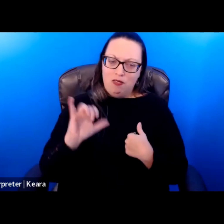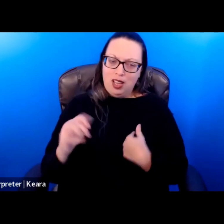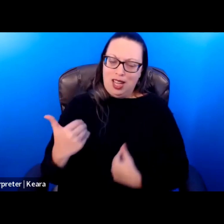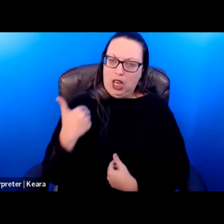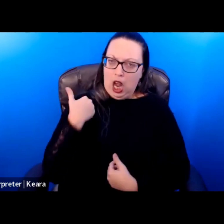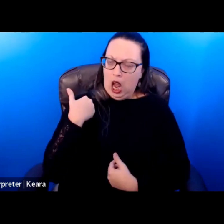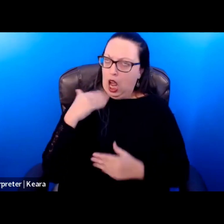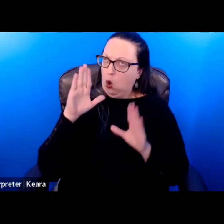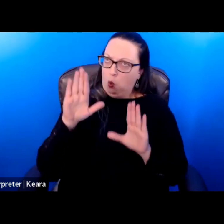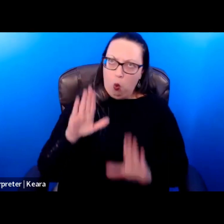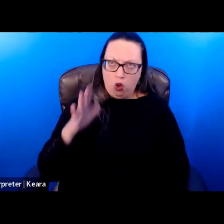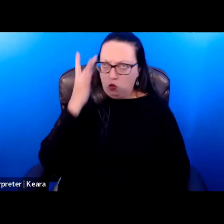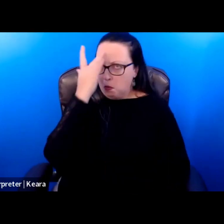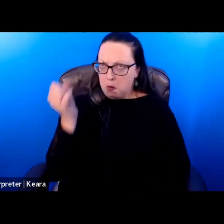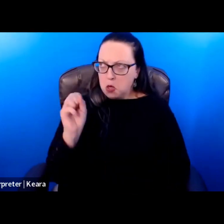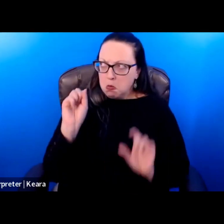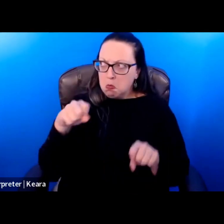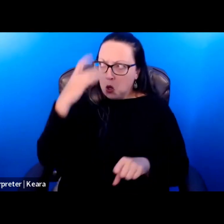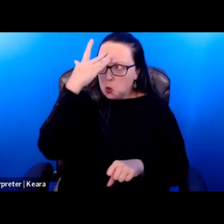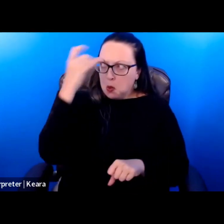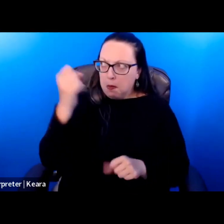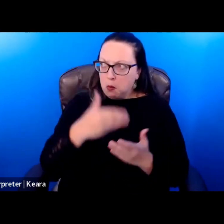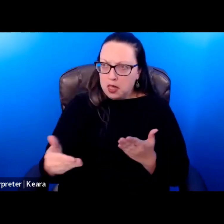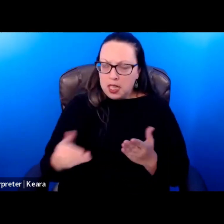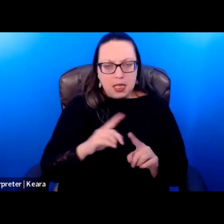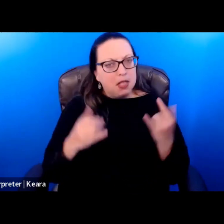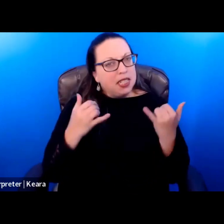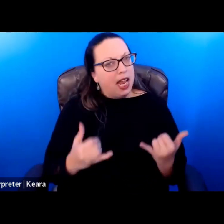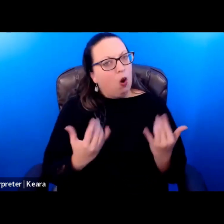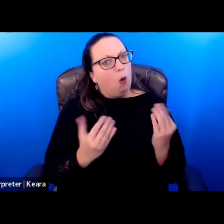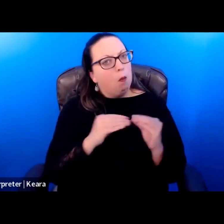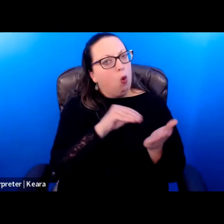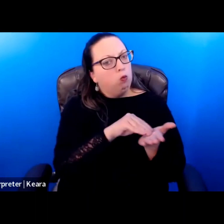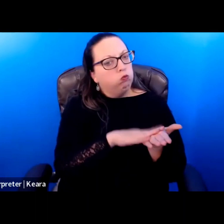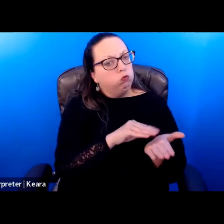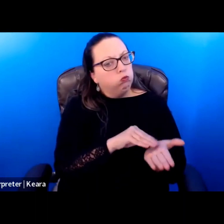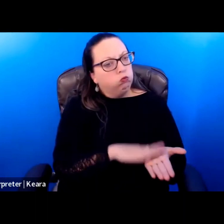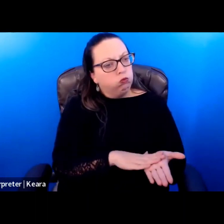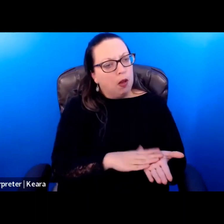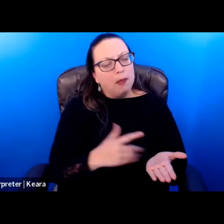remember things that people said, and so now I'm more of a document while I was a document anyway, and it's in regards to